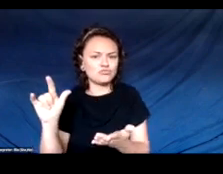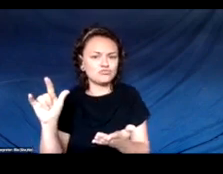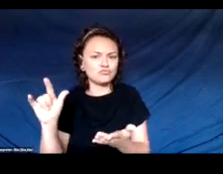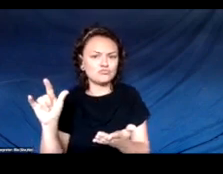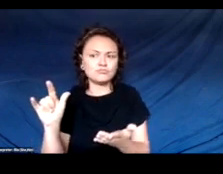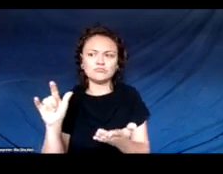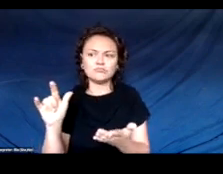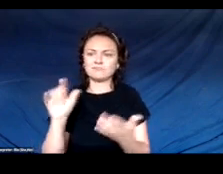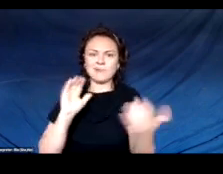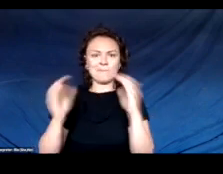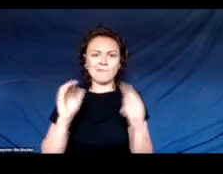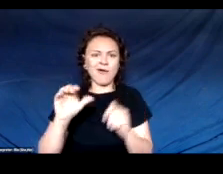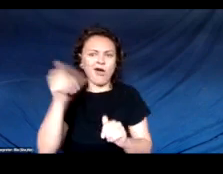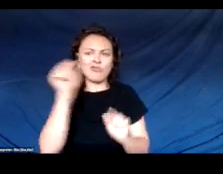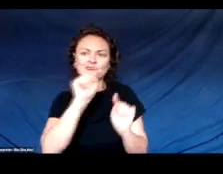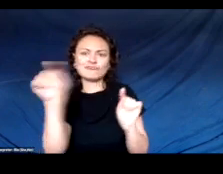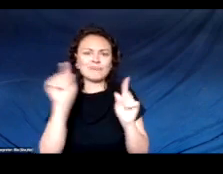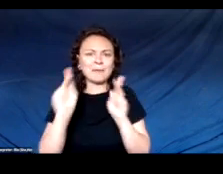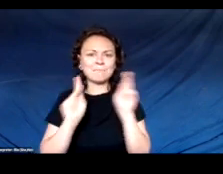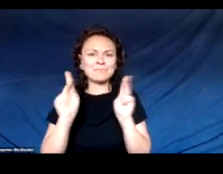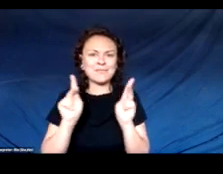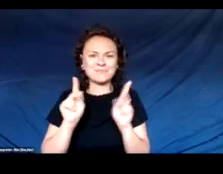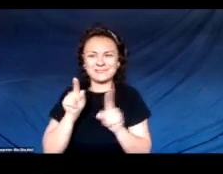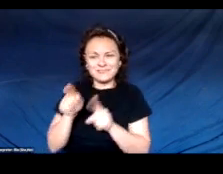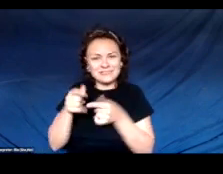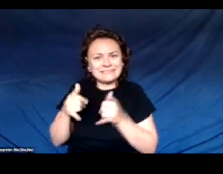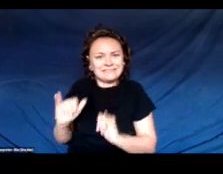she completely understands.